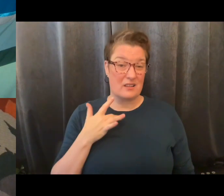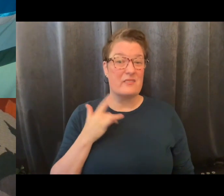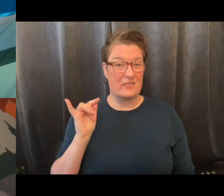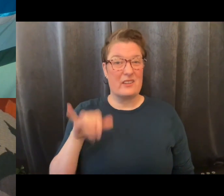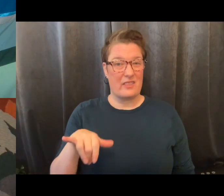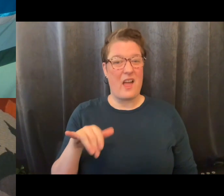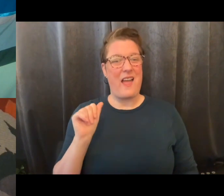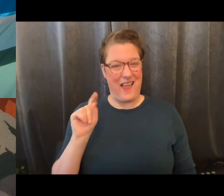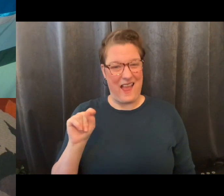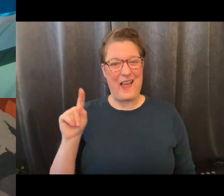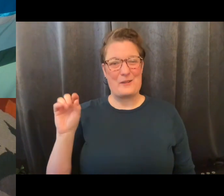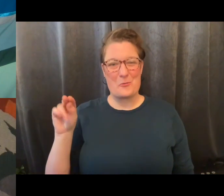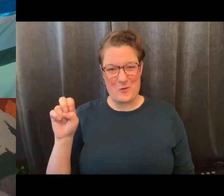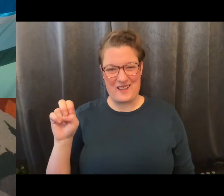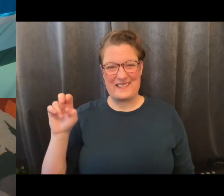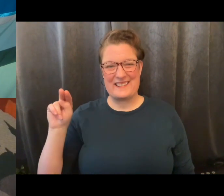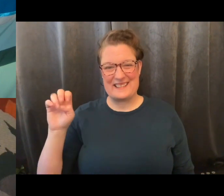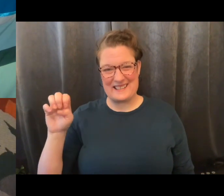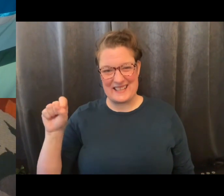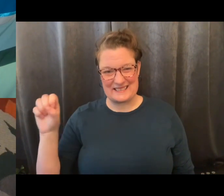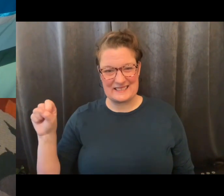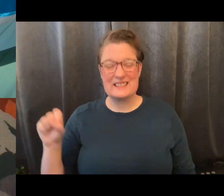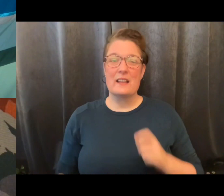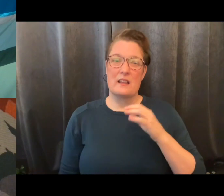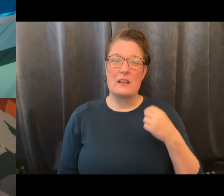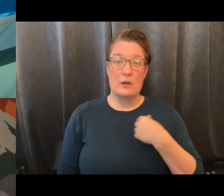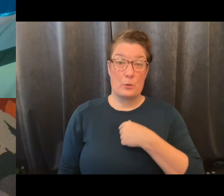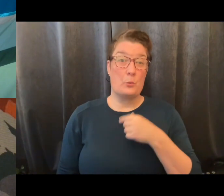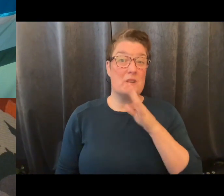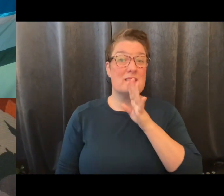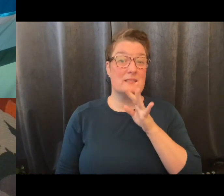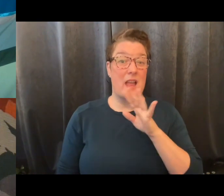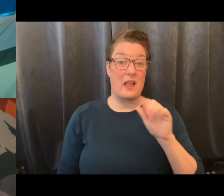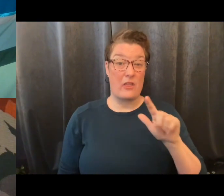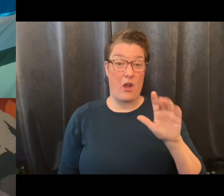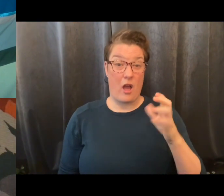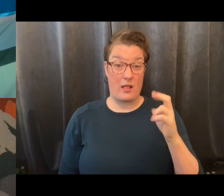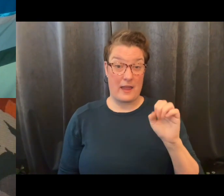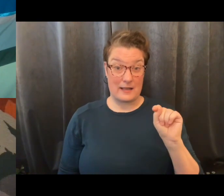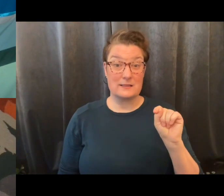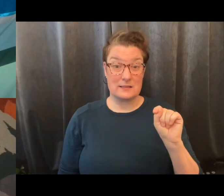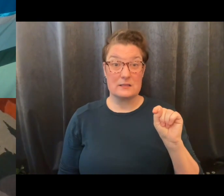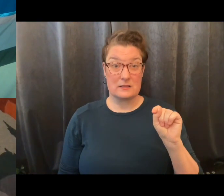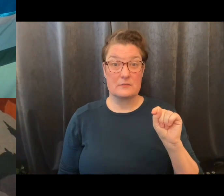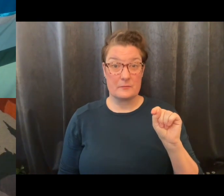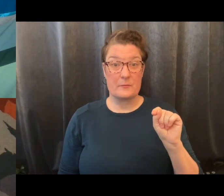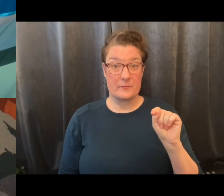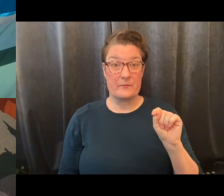Um, and you know, we say the, the Al Chet, um, throughout the Days of Awe, which is